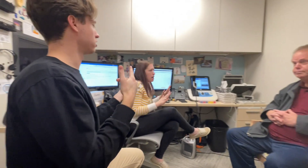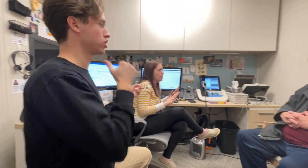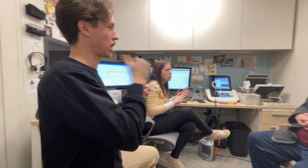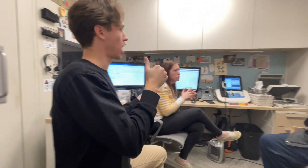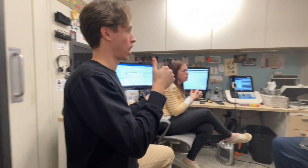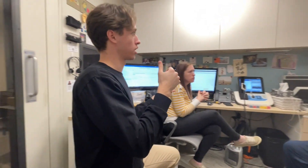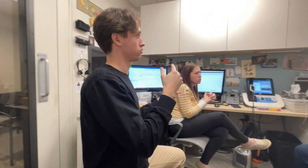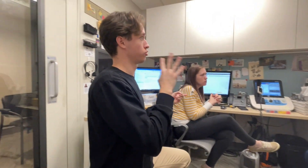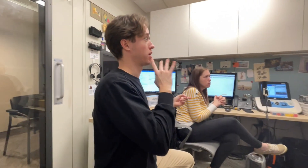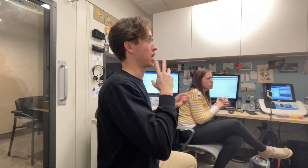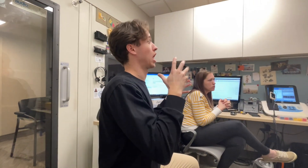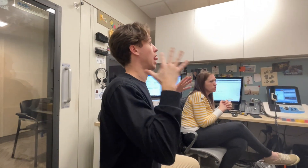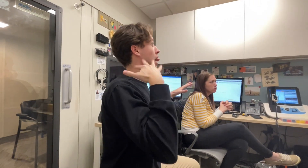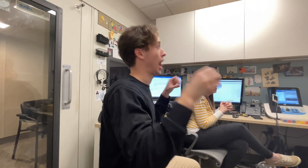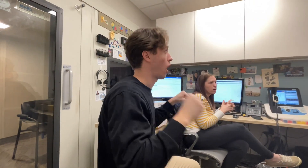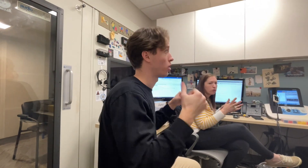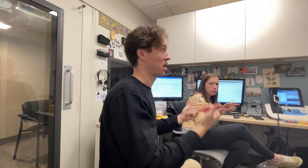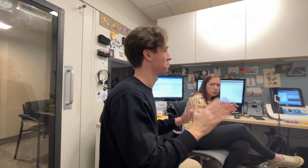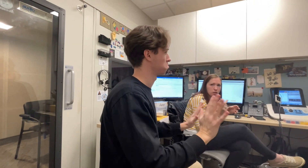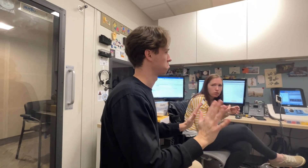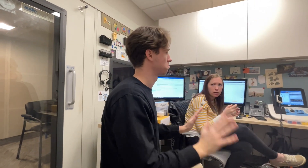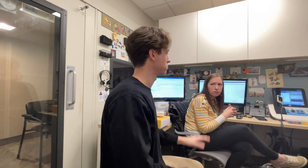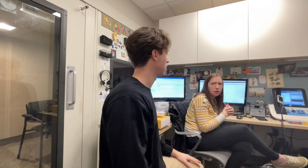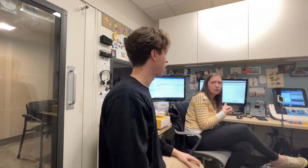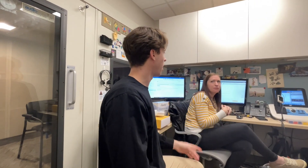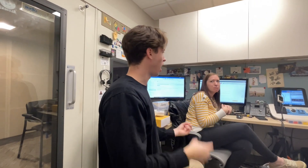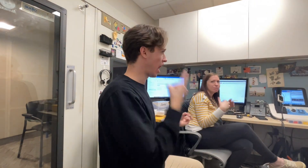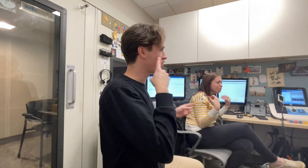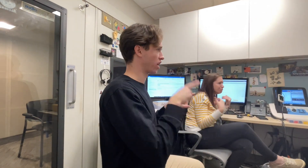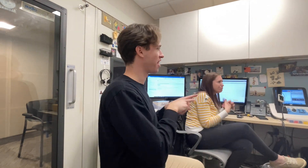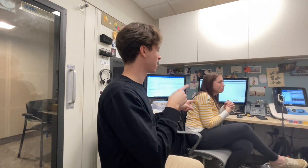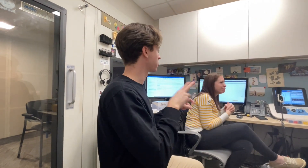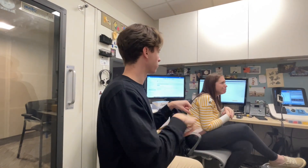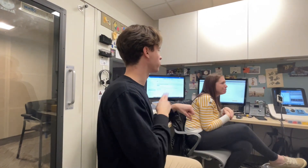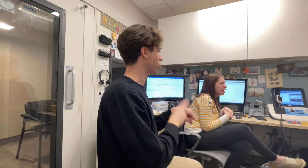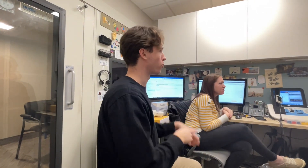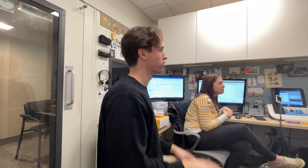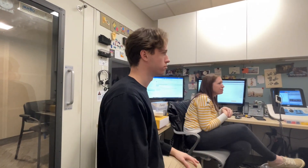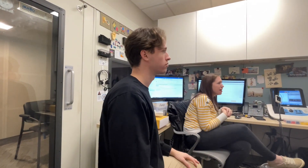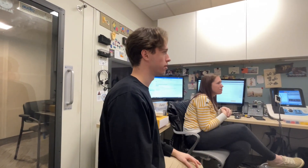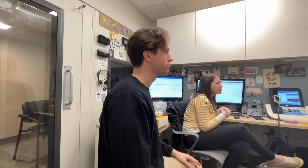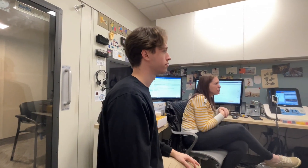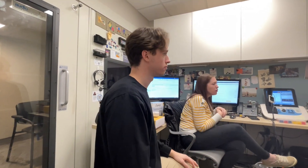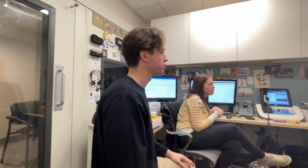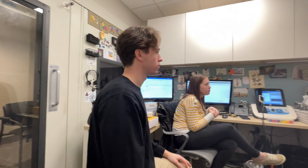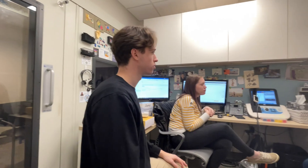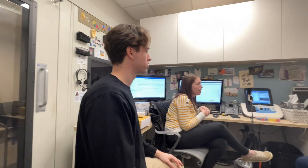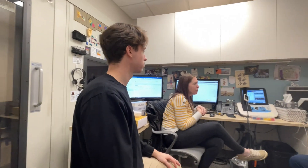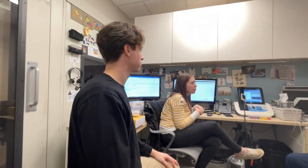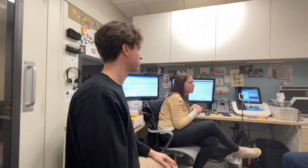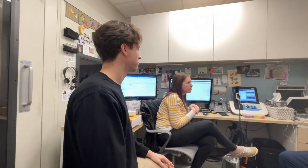now I don't know if you guys agree I agree I think it's most noral yeah so yeah good